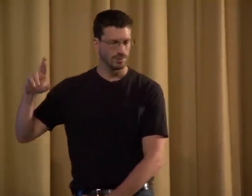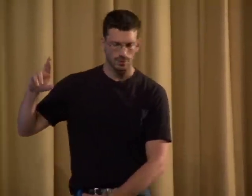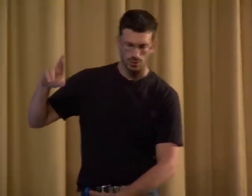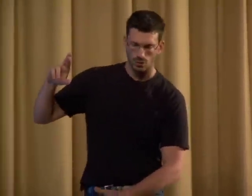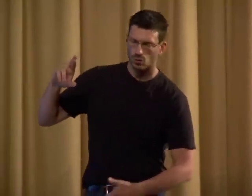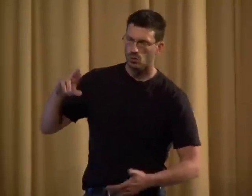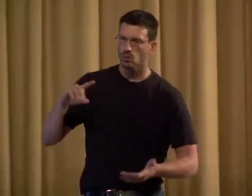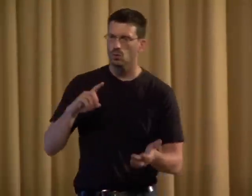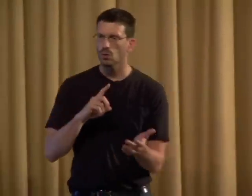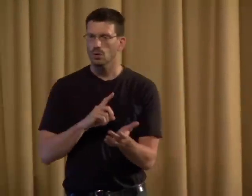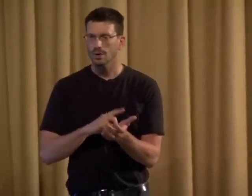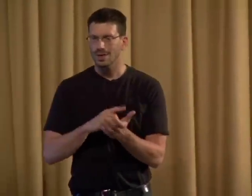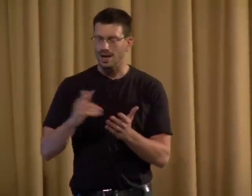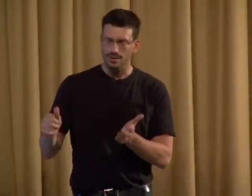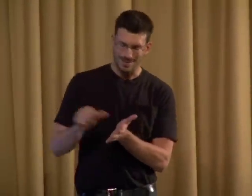It was cancer. The doctors cut off his leg.